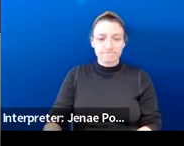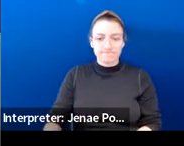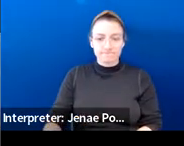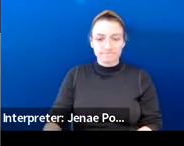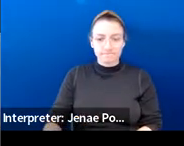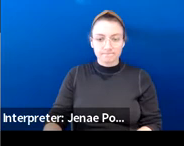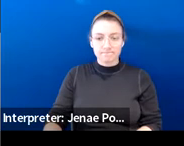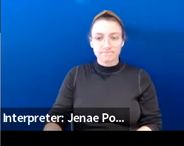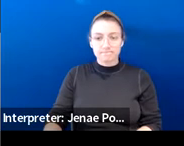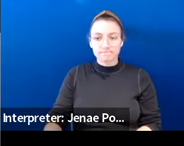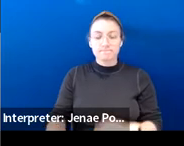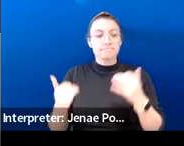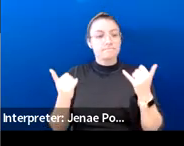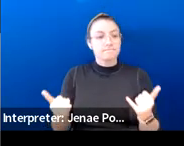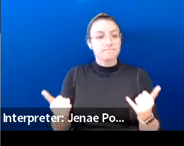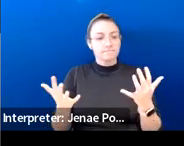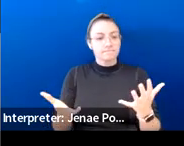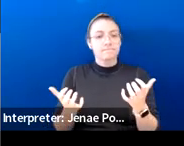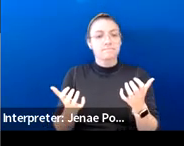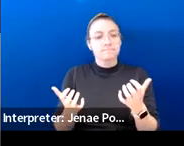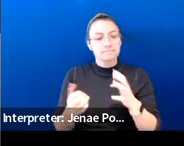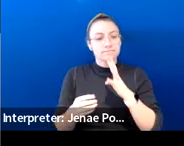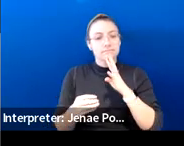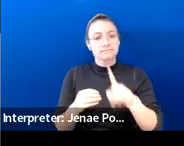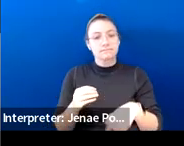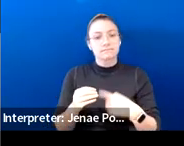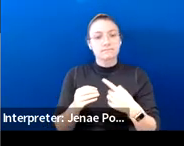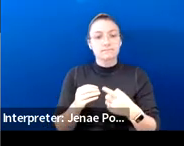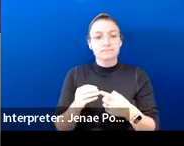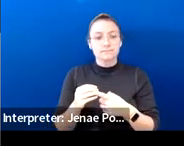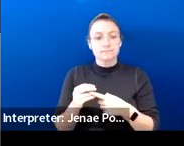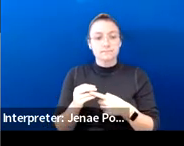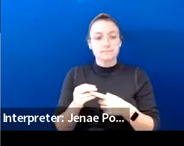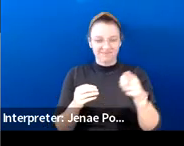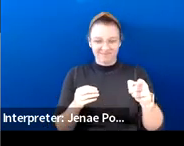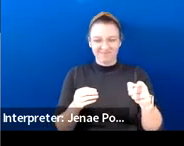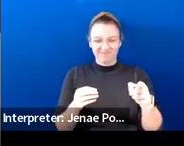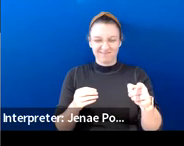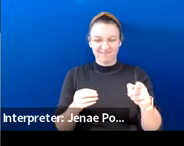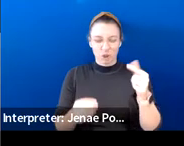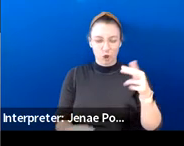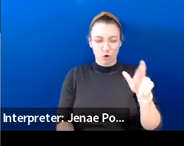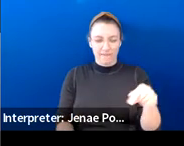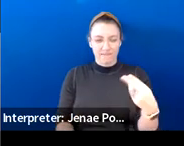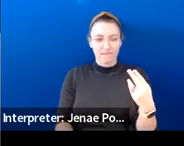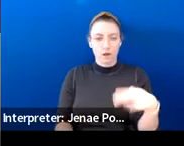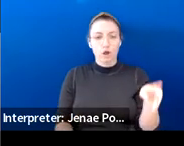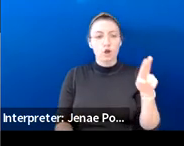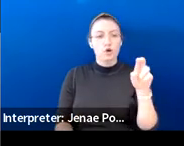So now I want to talk about this graph right here. And this is a U.S. Census Bureau household full survey.